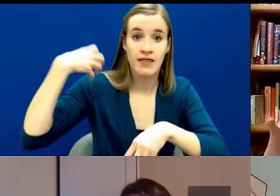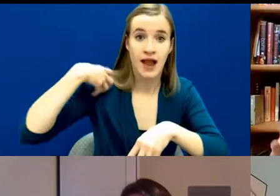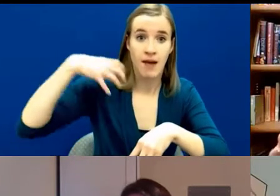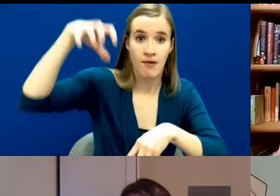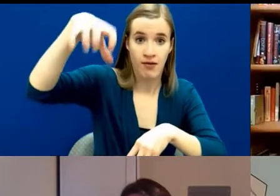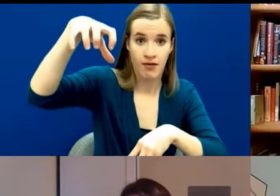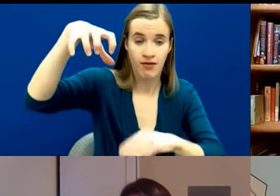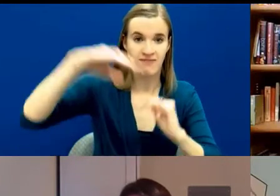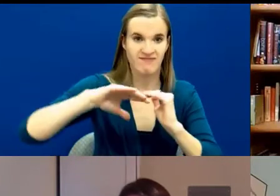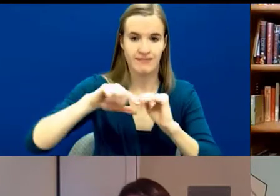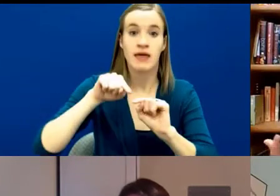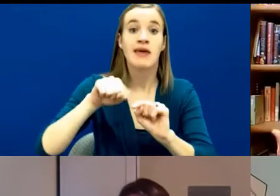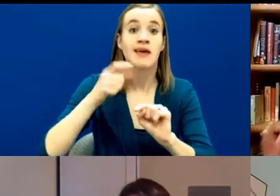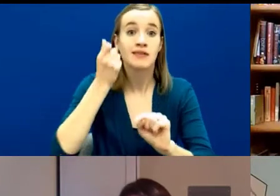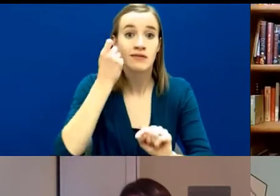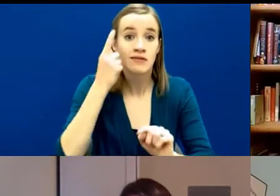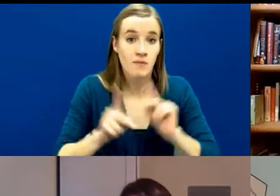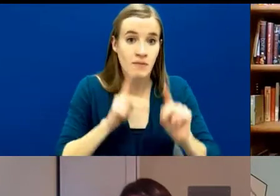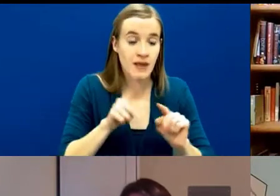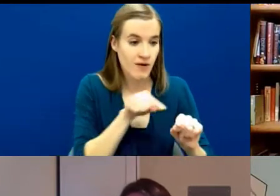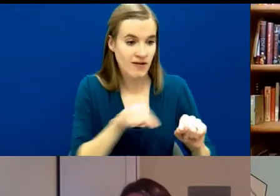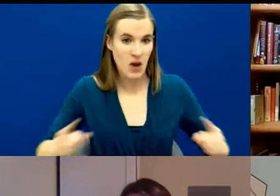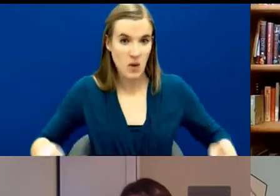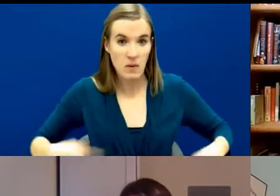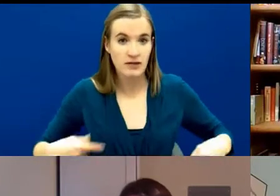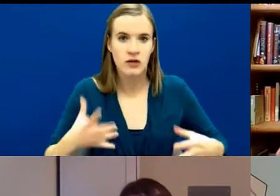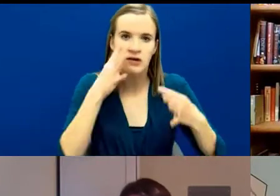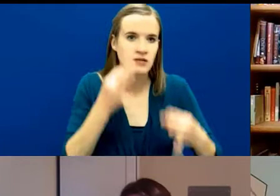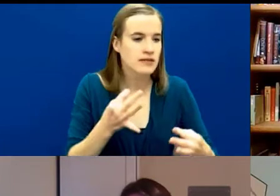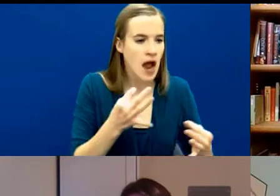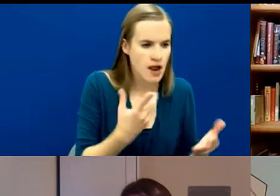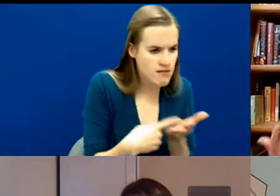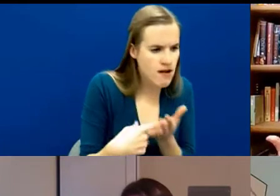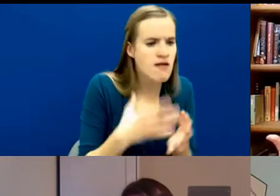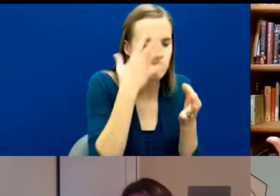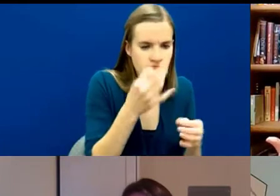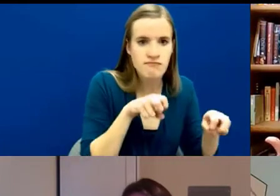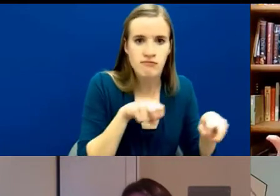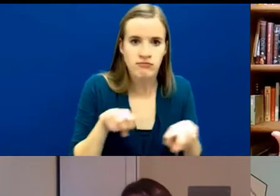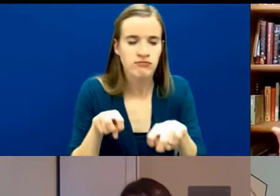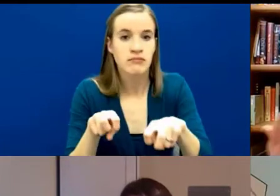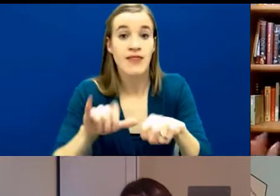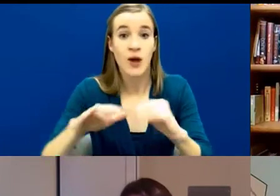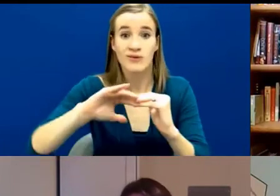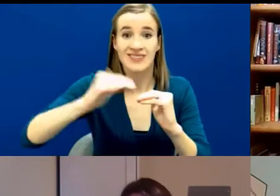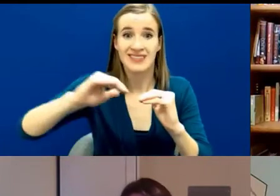the steps of the Capitol, it was a really graphic depiction of what it means to have a barrier to access, you know, showing that these people